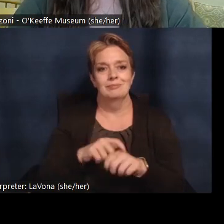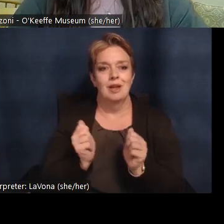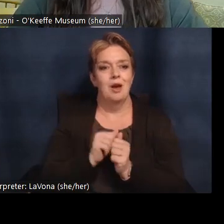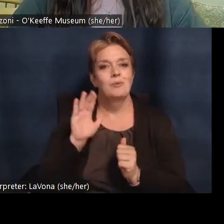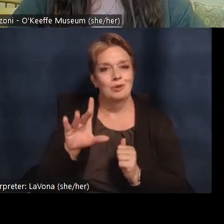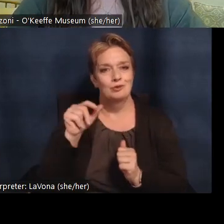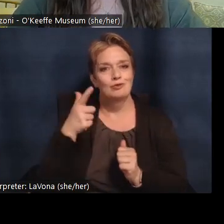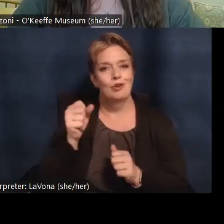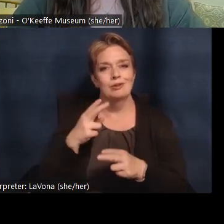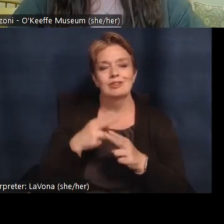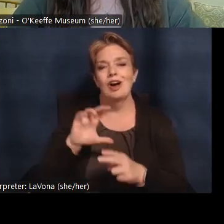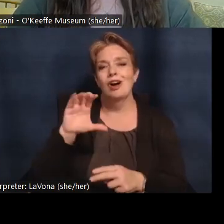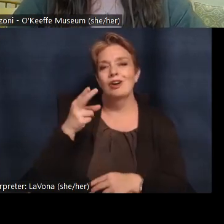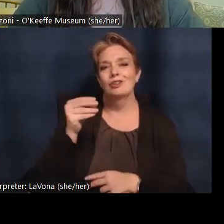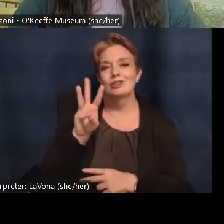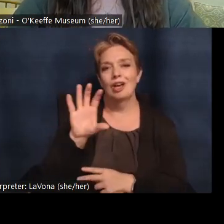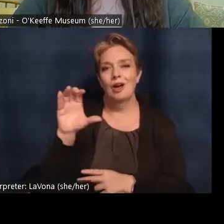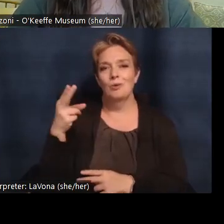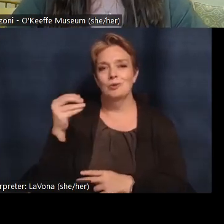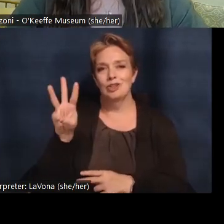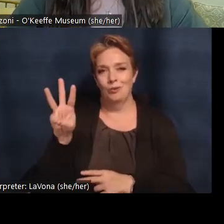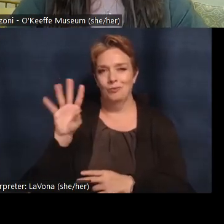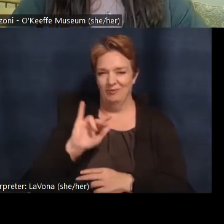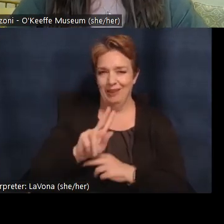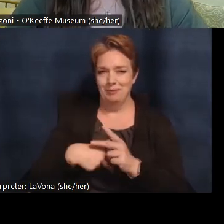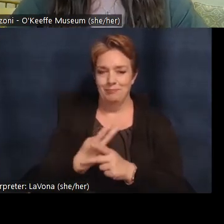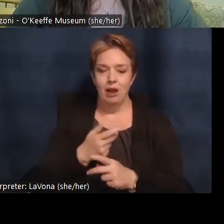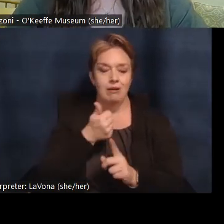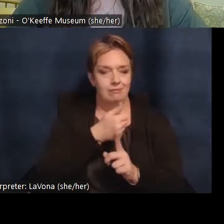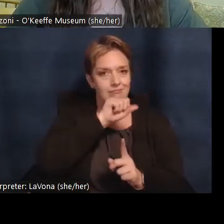So Miss O’Keeffe loved dogs, and somebody gifted her a Chow Chow,